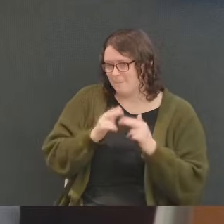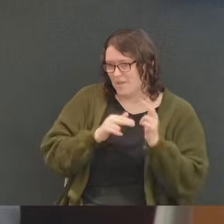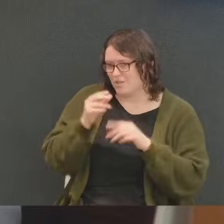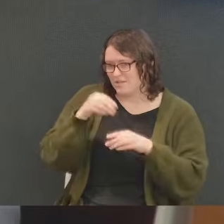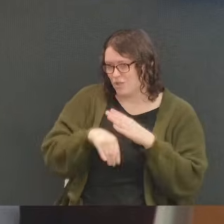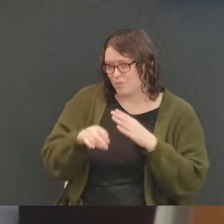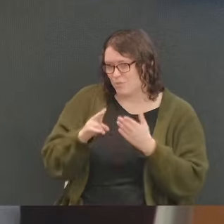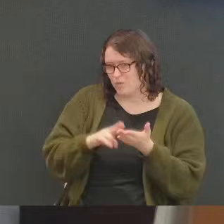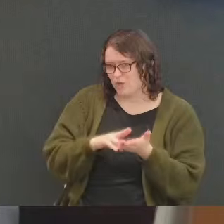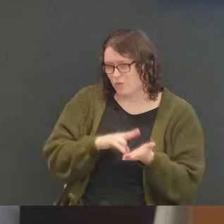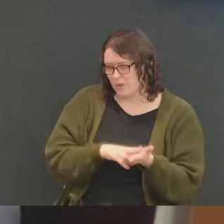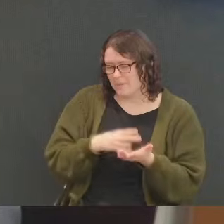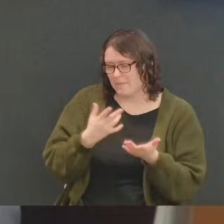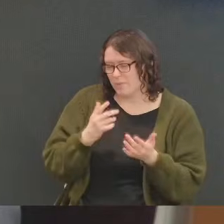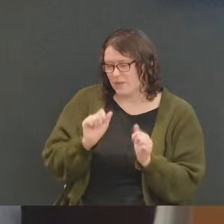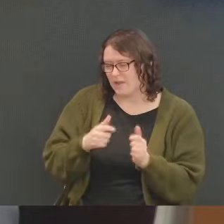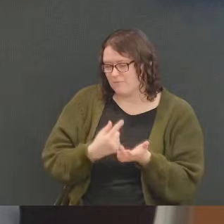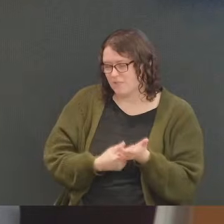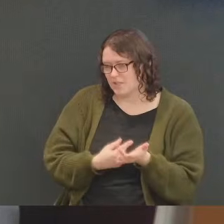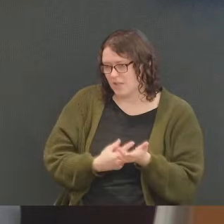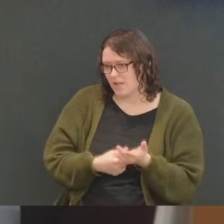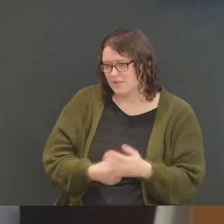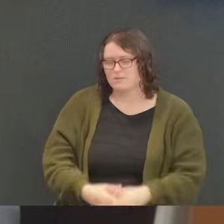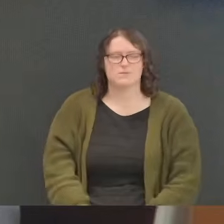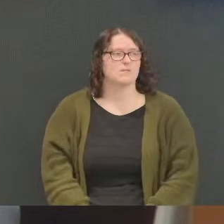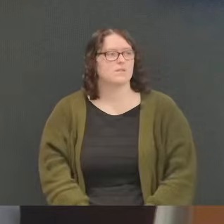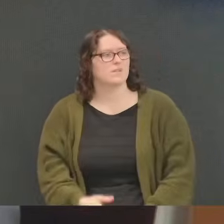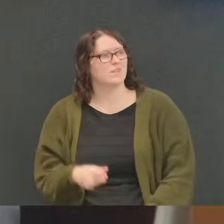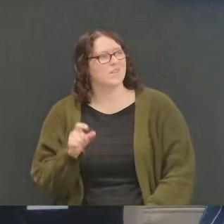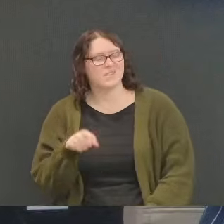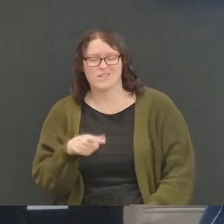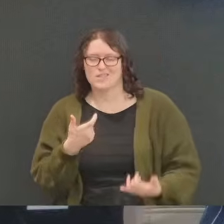but we can certainly talk about that. We got to start building Hamilton County into the